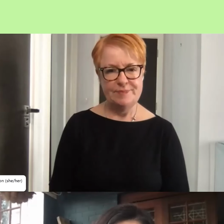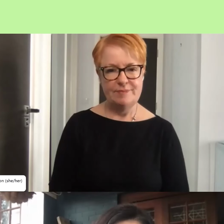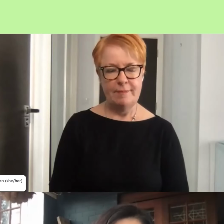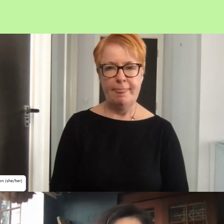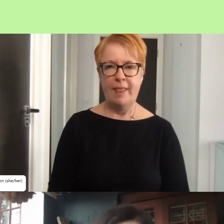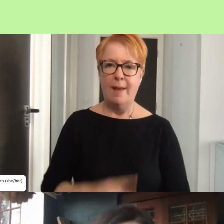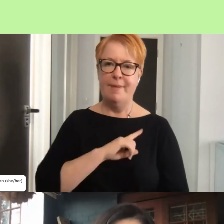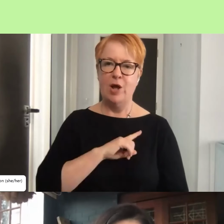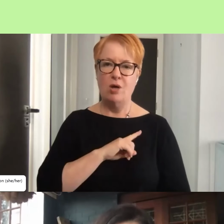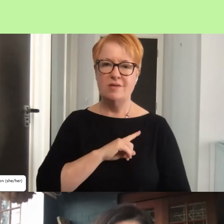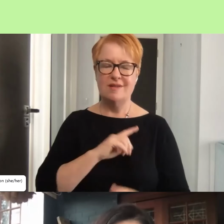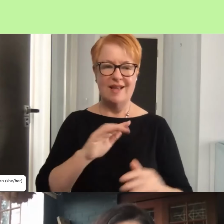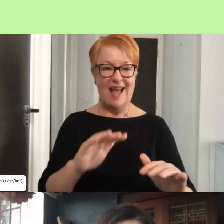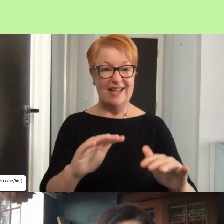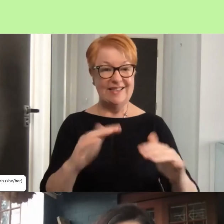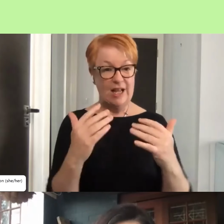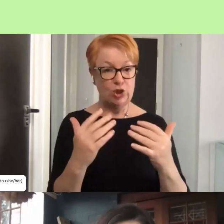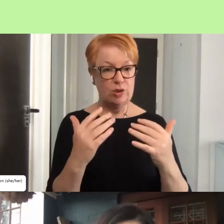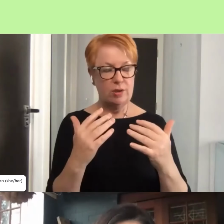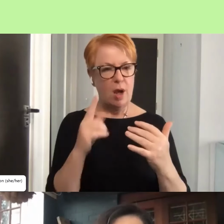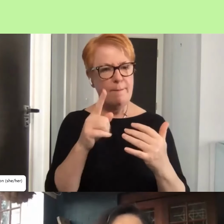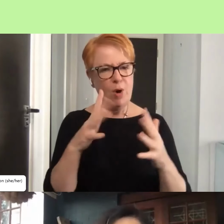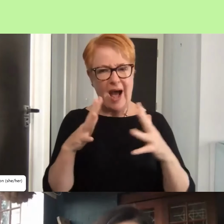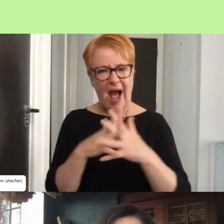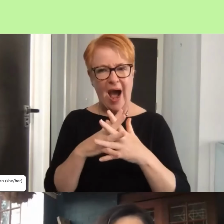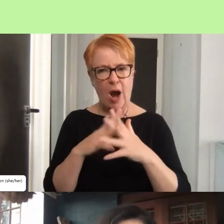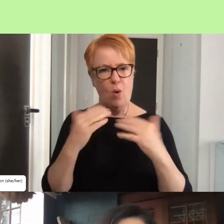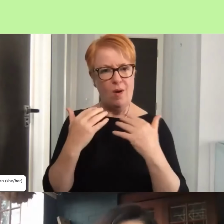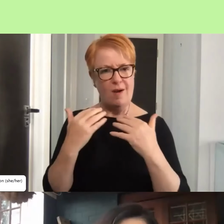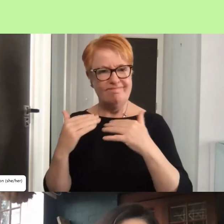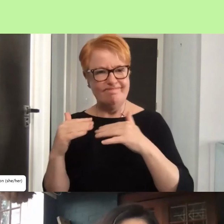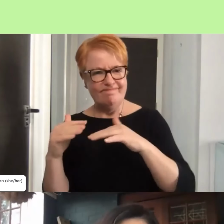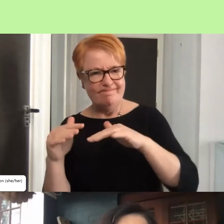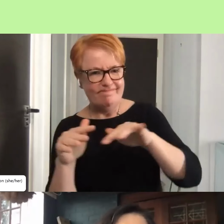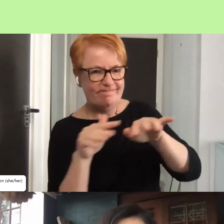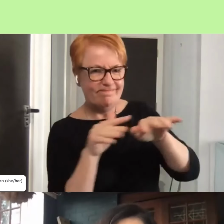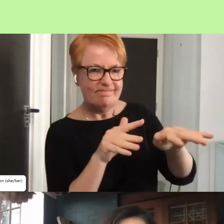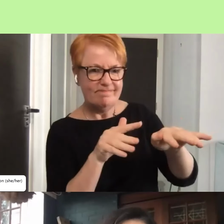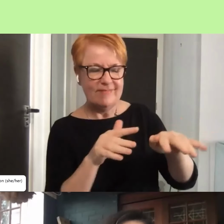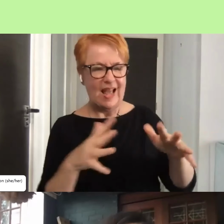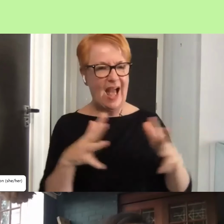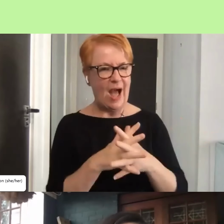I think that's a super, super interesting question, especially when you work with politicians, which I do much more now than I used to.